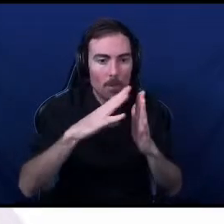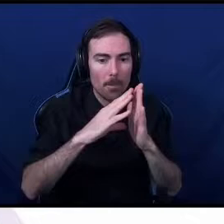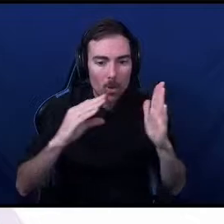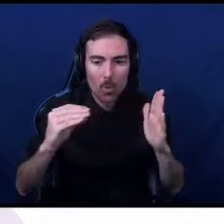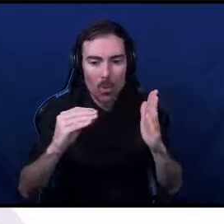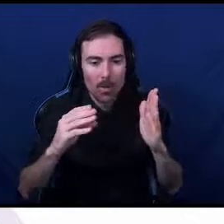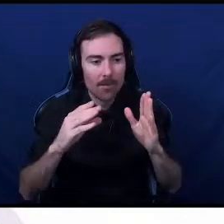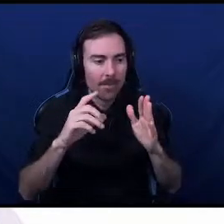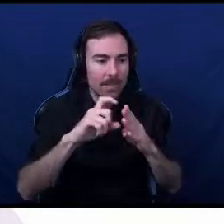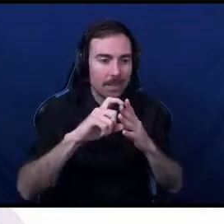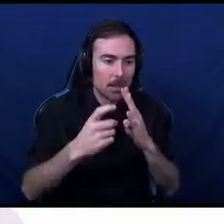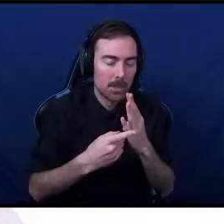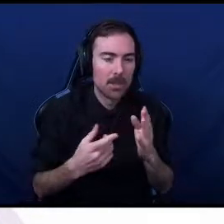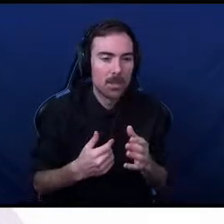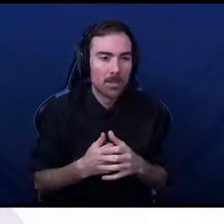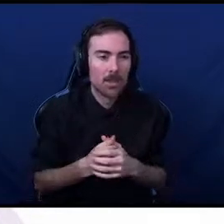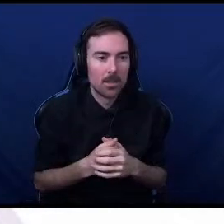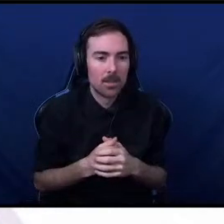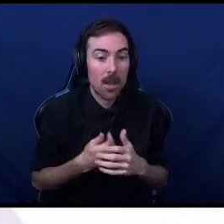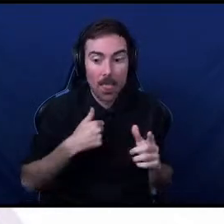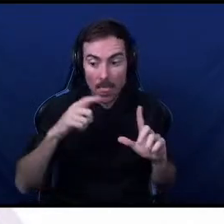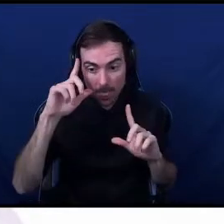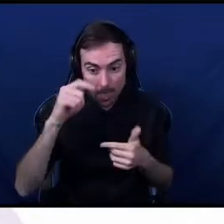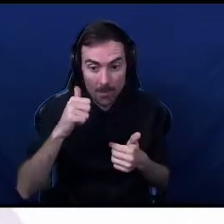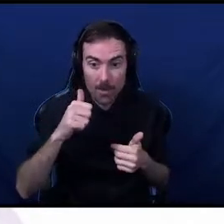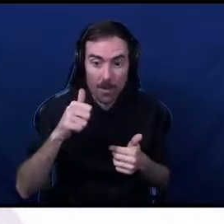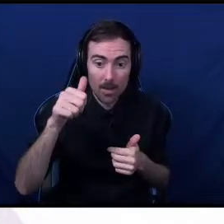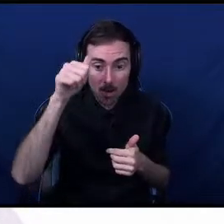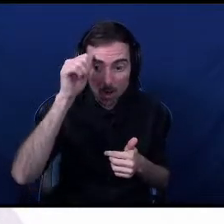I'd love to know, from your perspective, how can we leverage